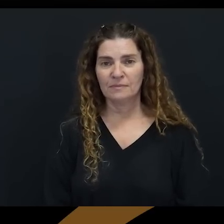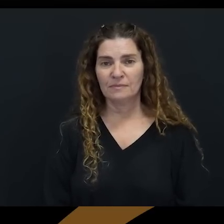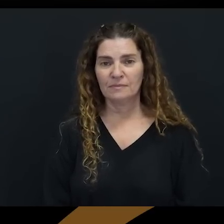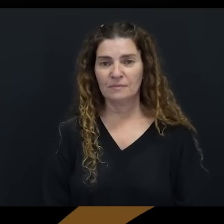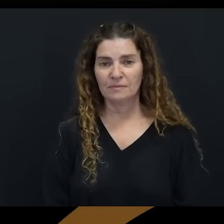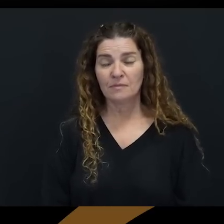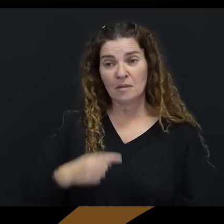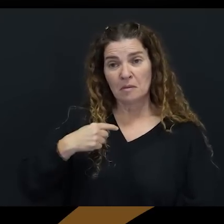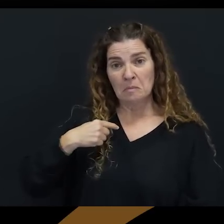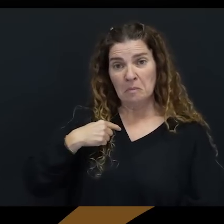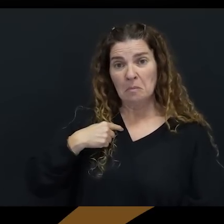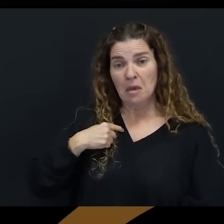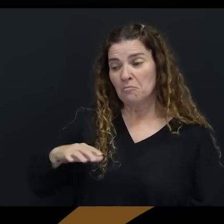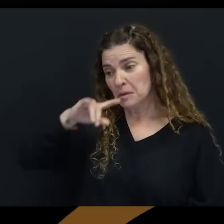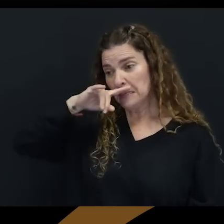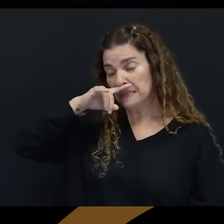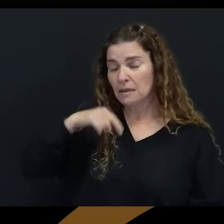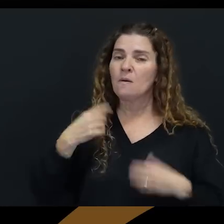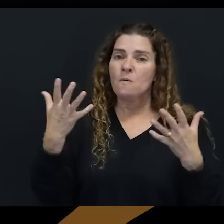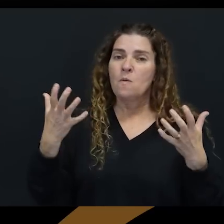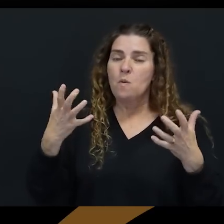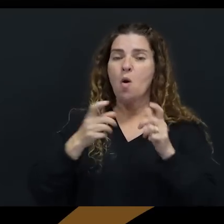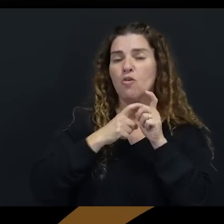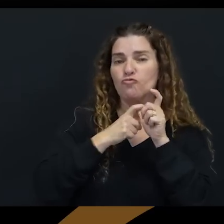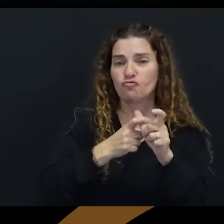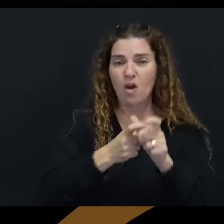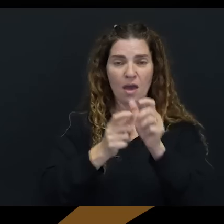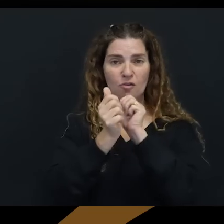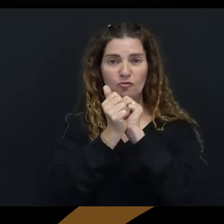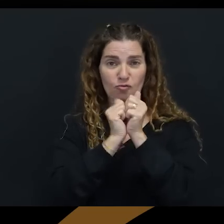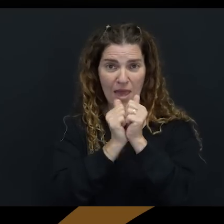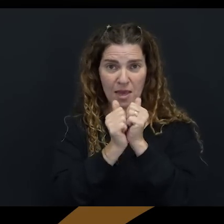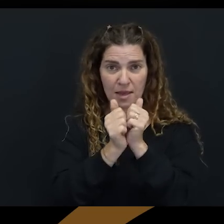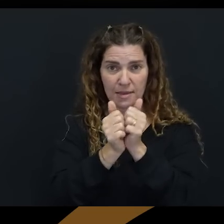As a kid, all I wanted was to run and race